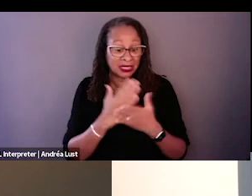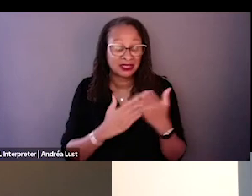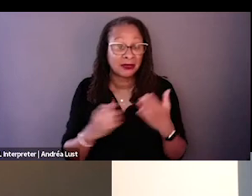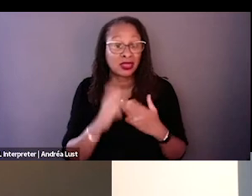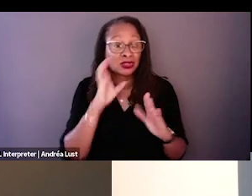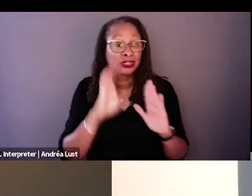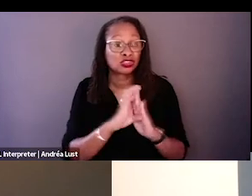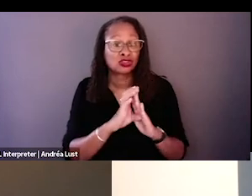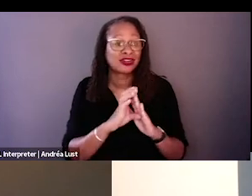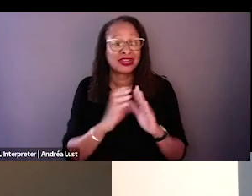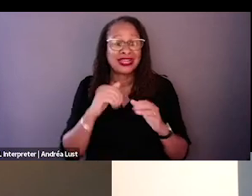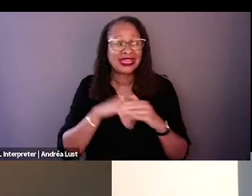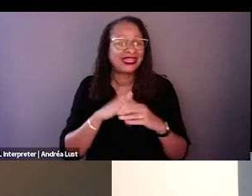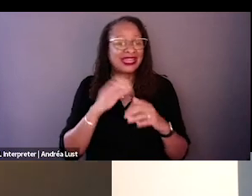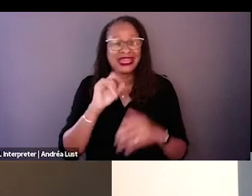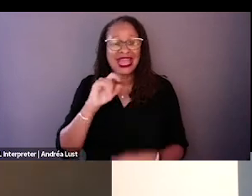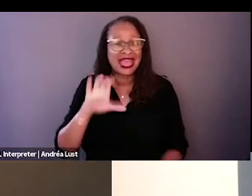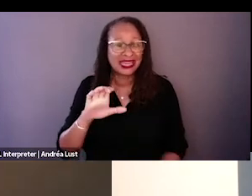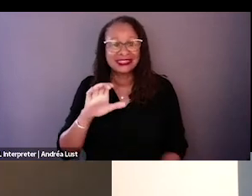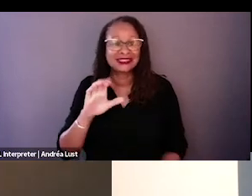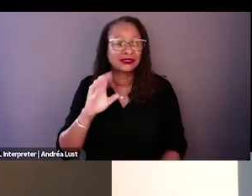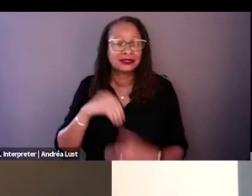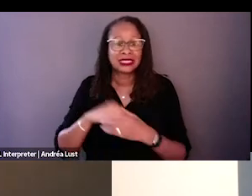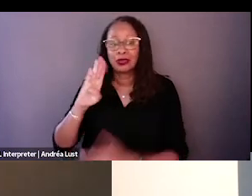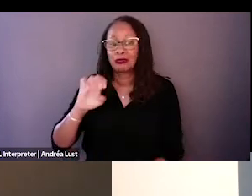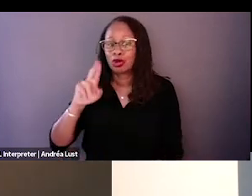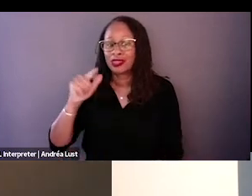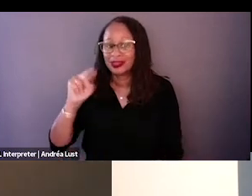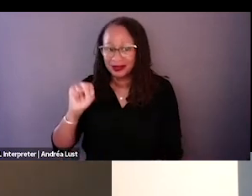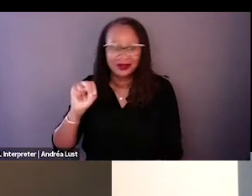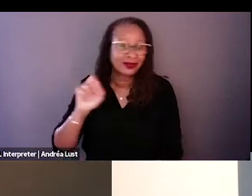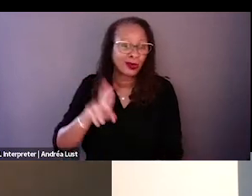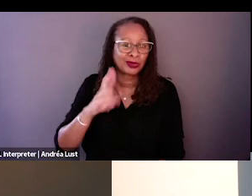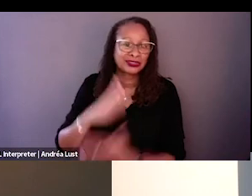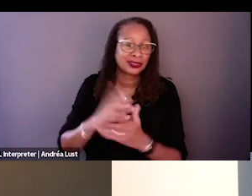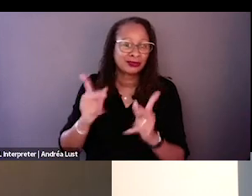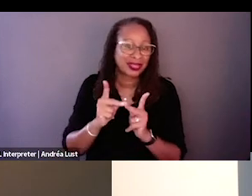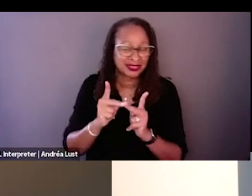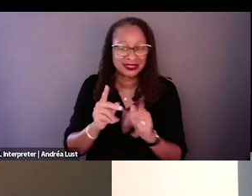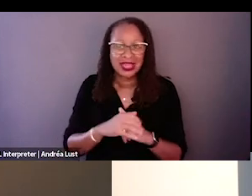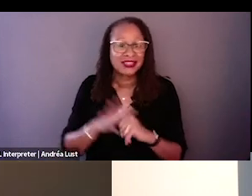I think this wonderful documentary goes a long way toward correcting our view of history.